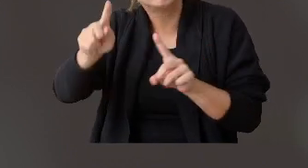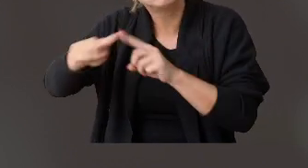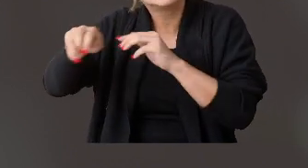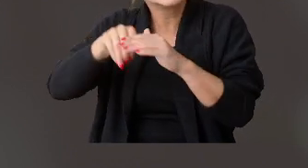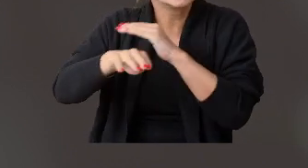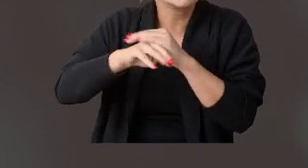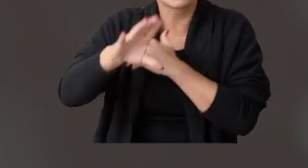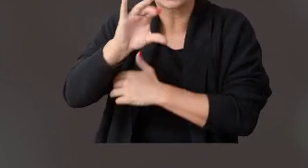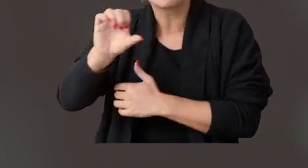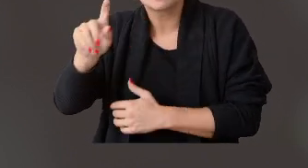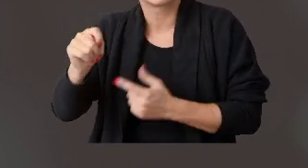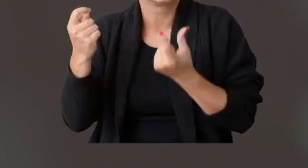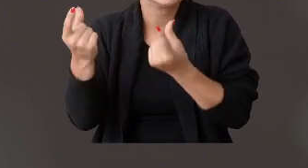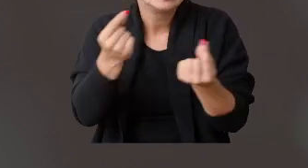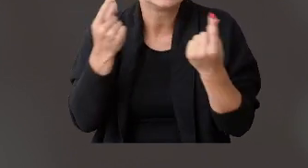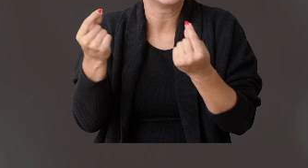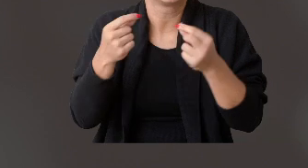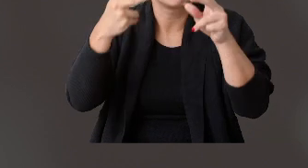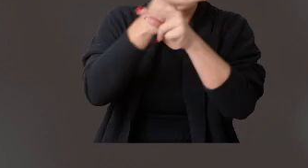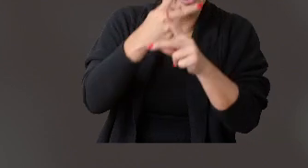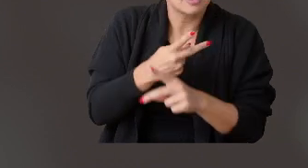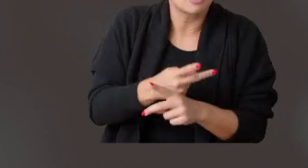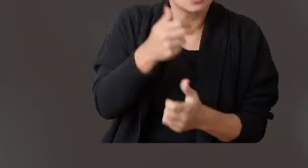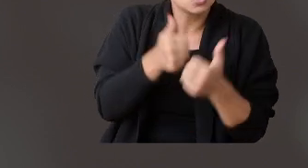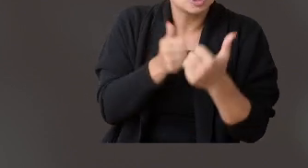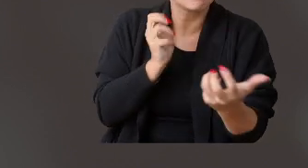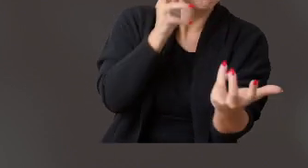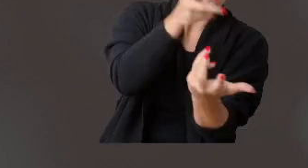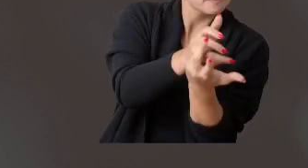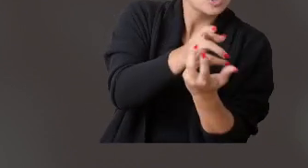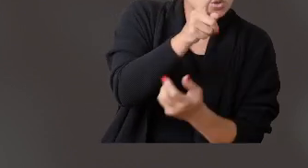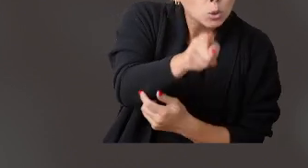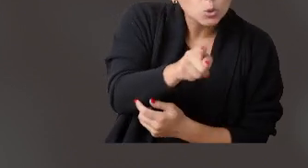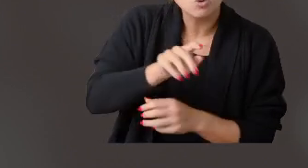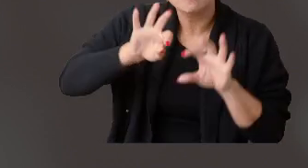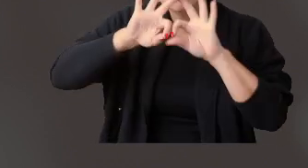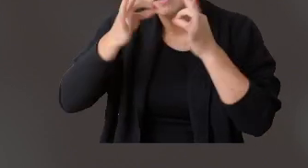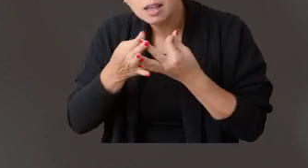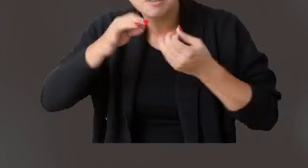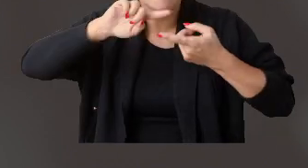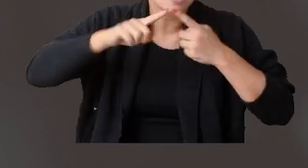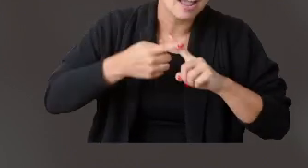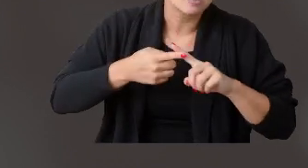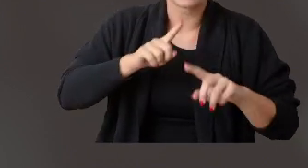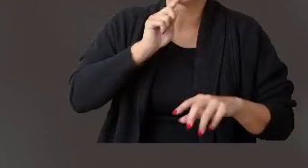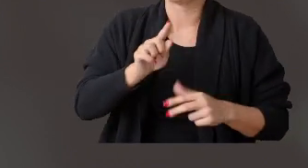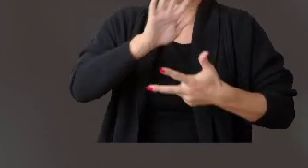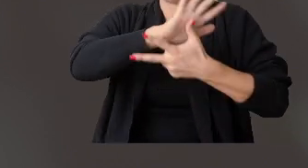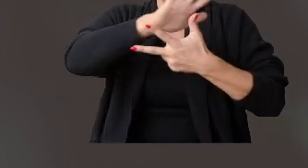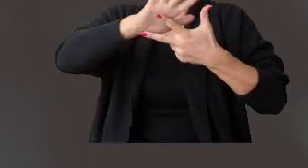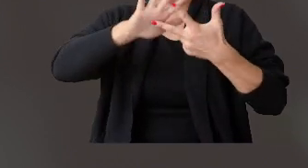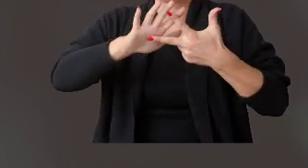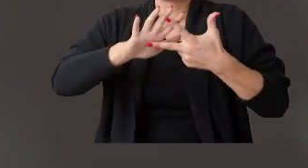what works for you, for your family, and your friends. Those three are probably the most important things